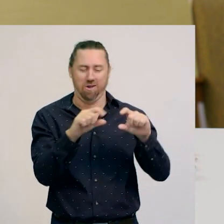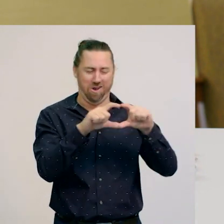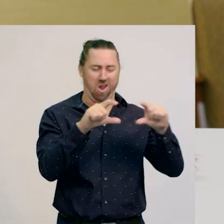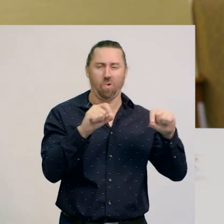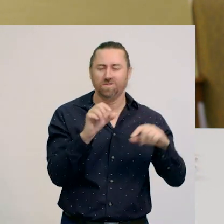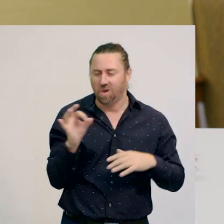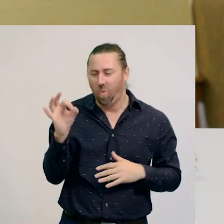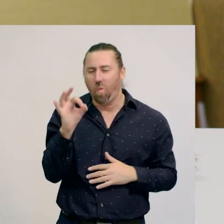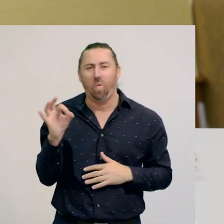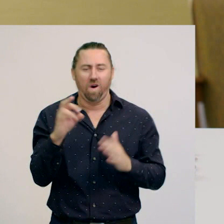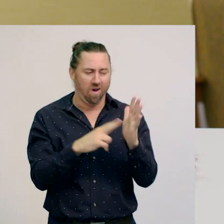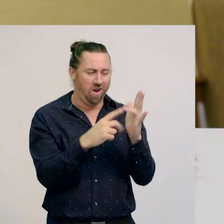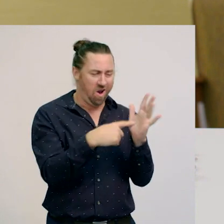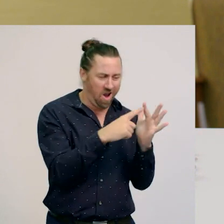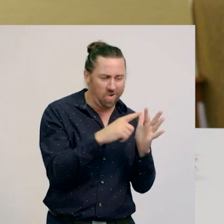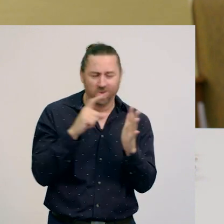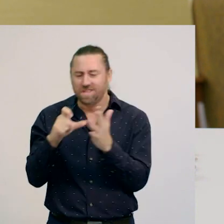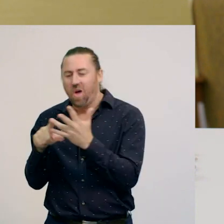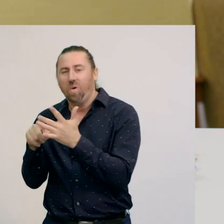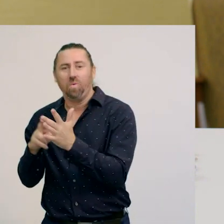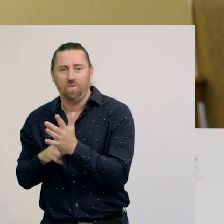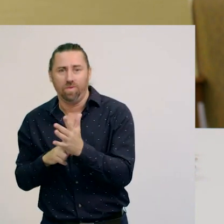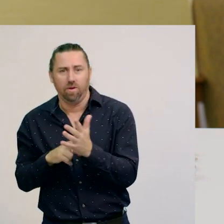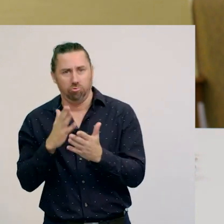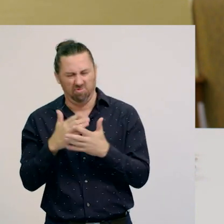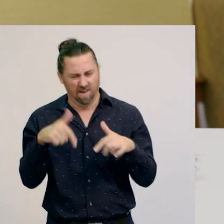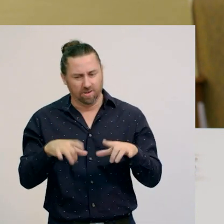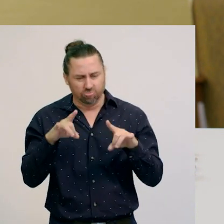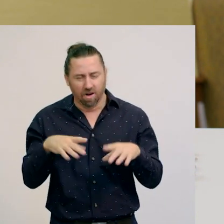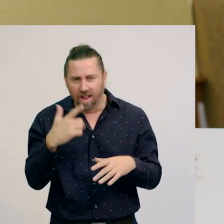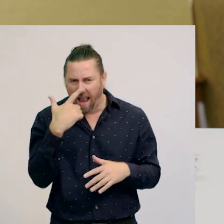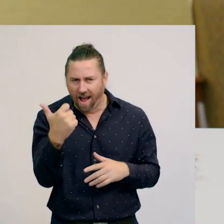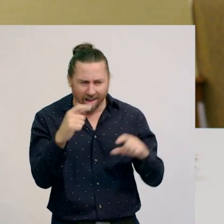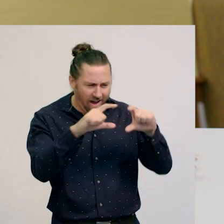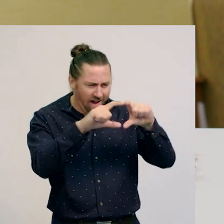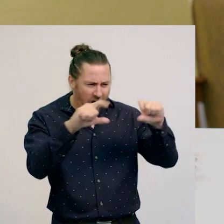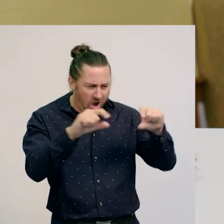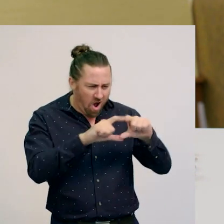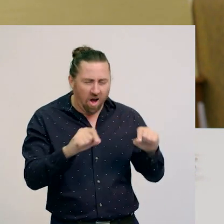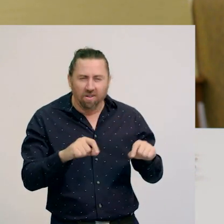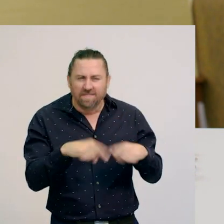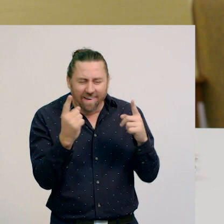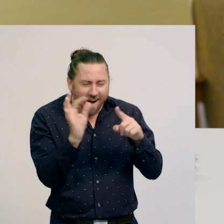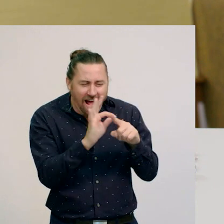In Australia, we have a very colourful set of notes and coins.